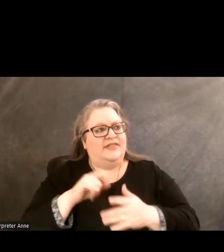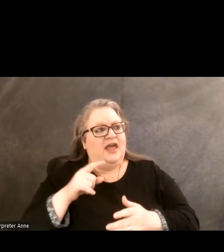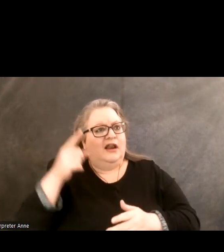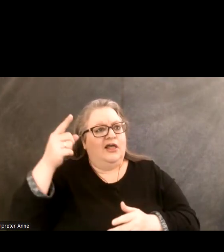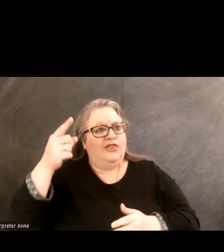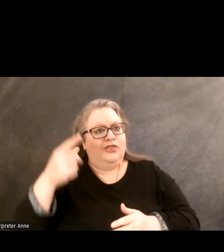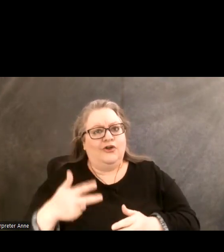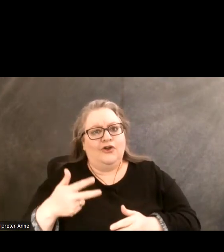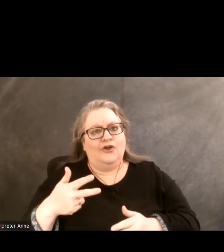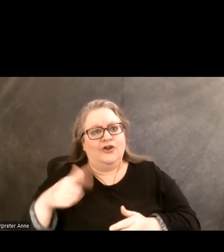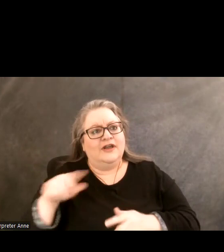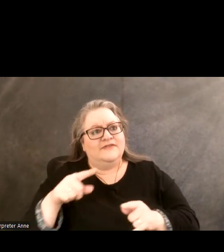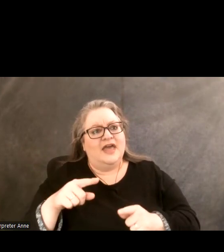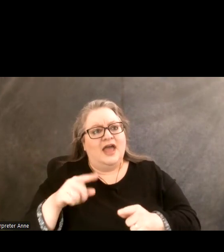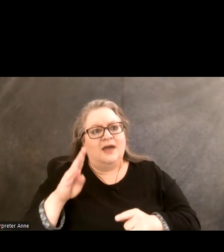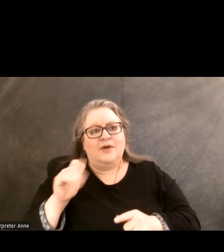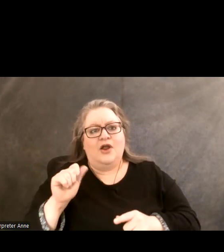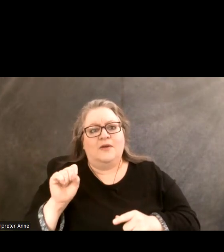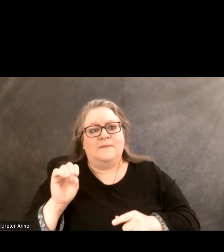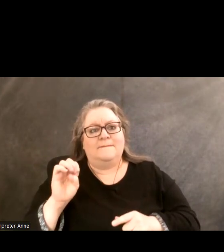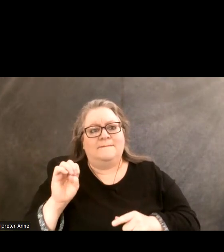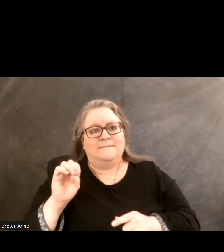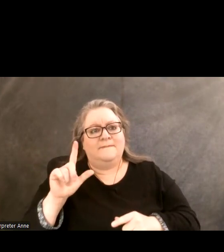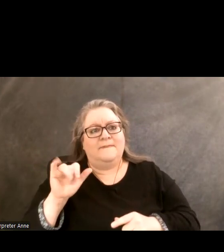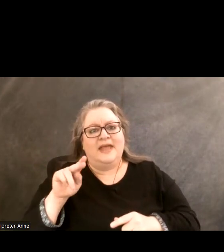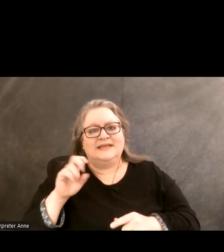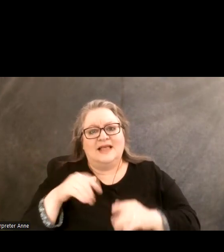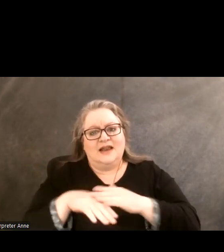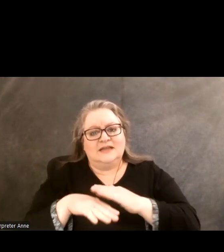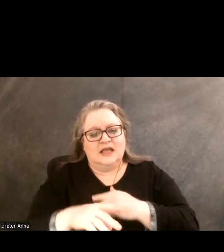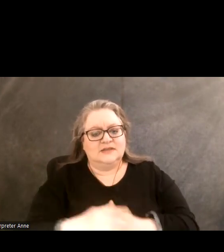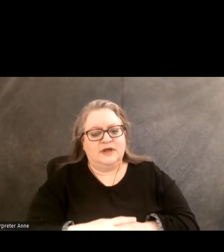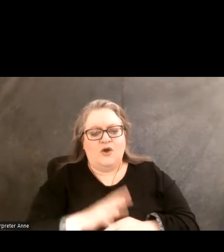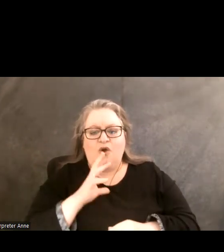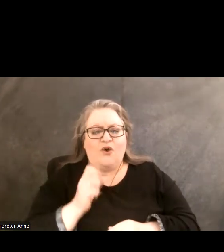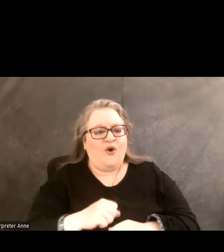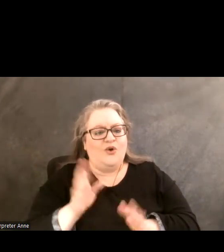them are baseline accessible. Old, cheap rental spaces are